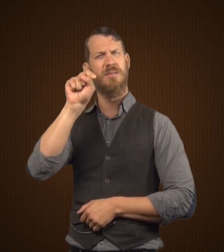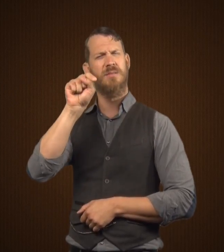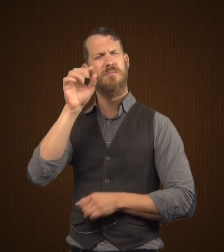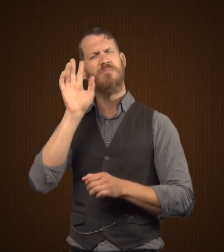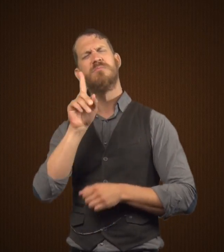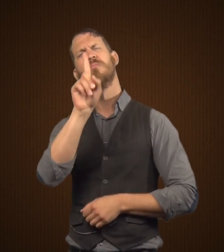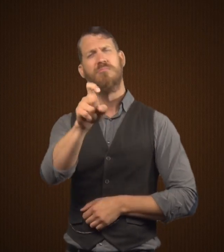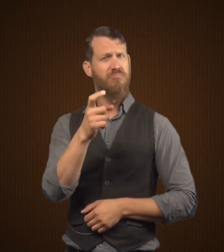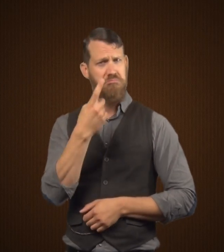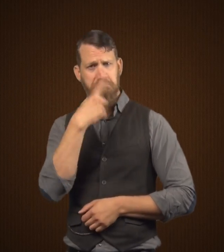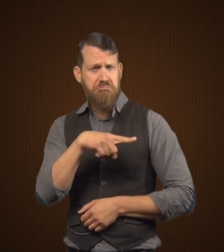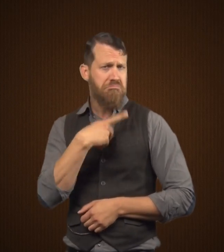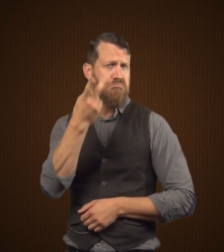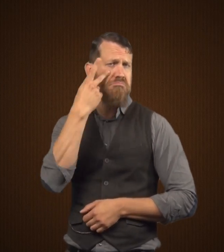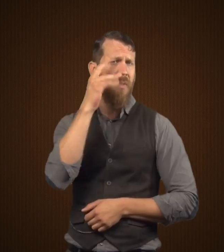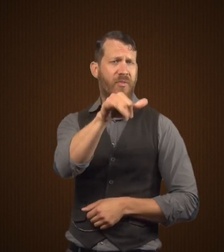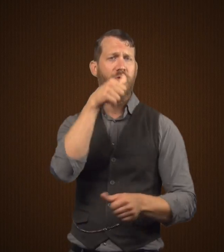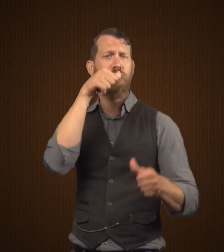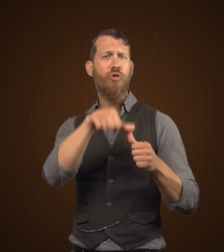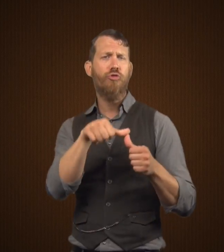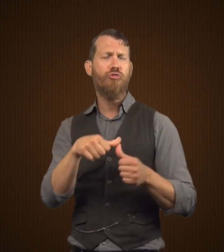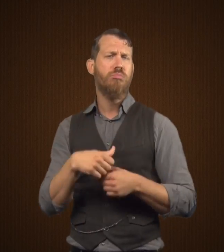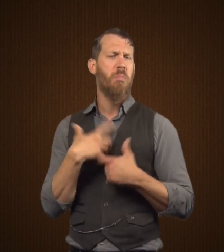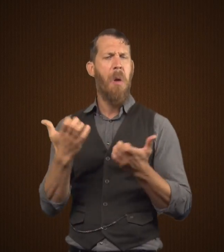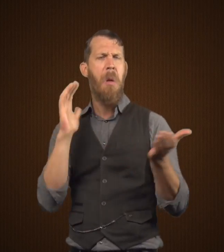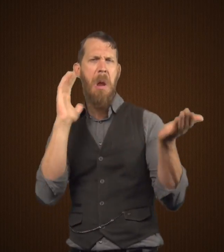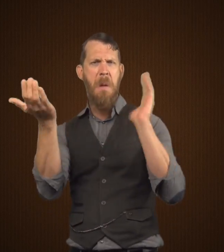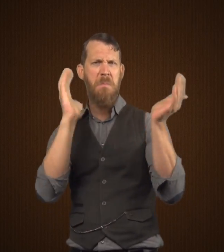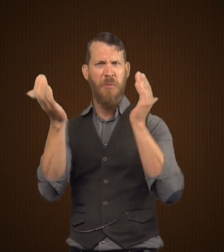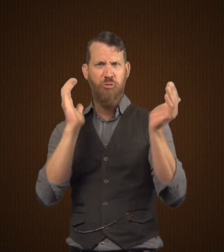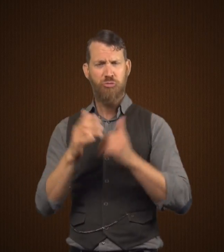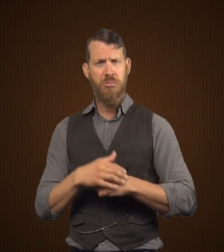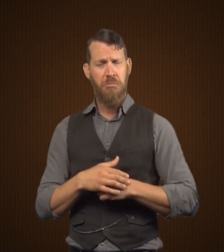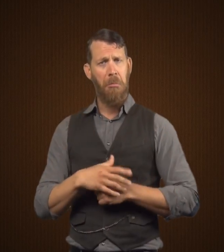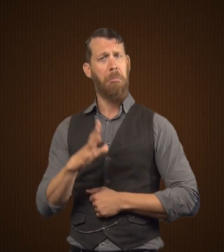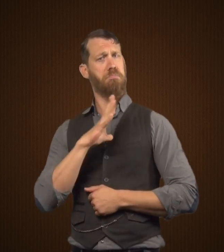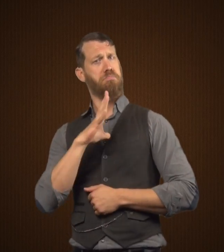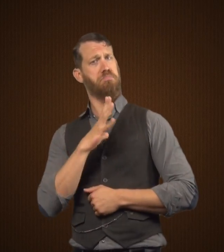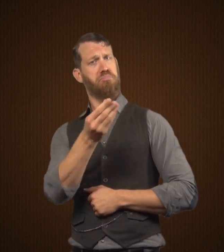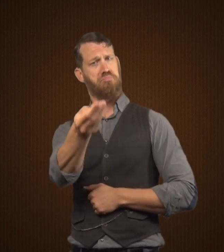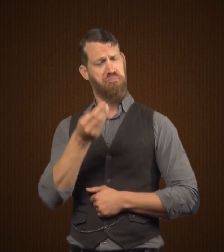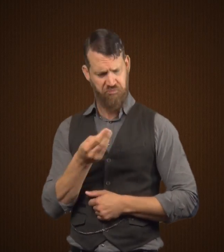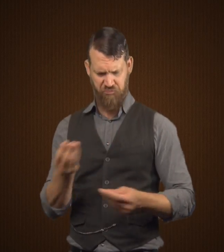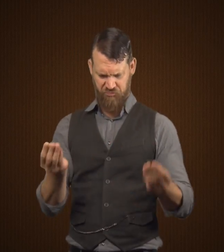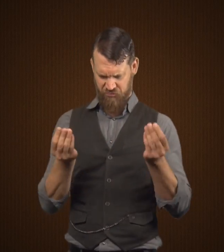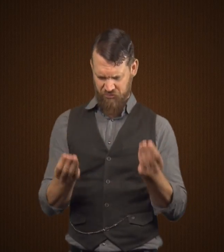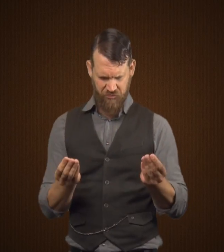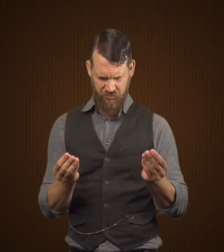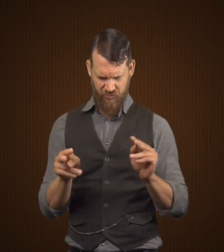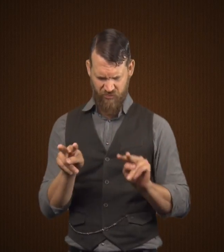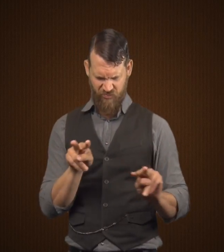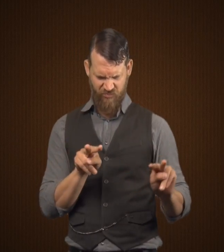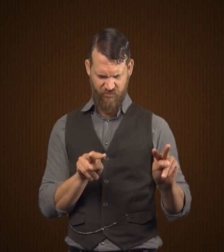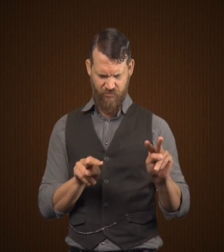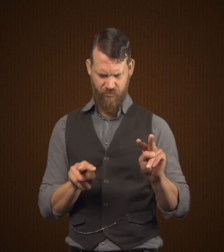So Mr. Guest asks Mr. Utterson if he could see that letter and use it as a comparison with Mr. Hyde's letter.